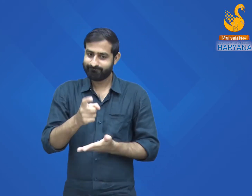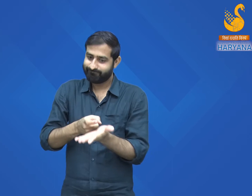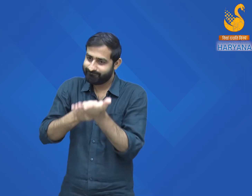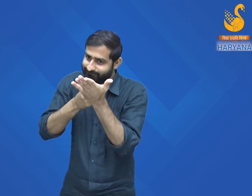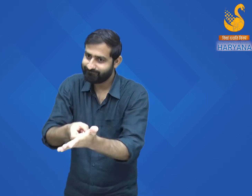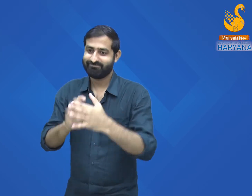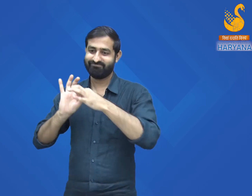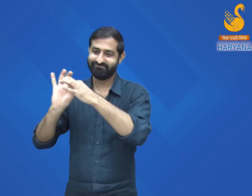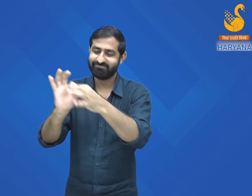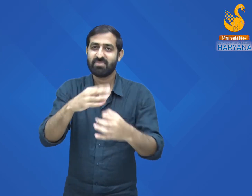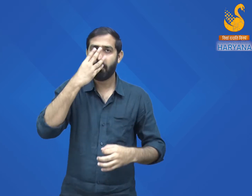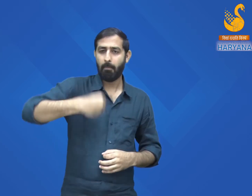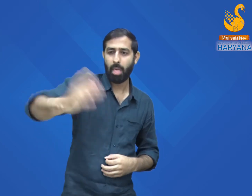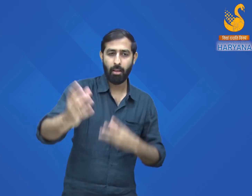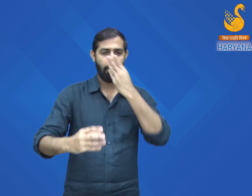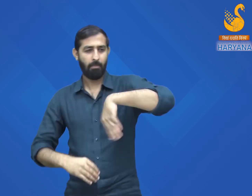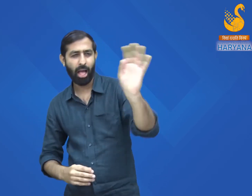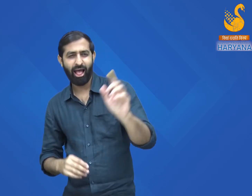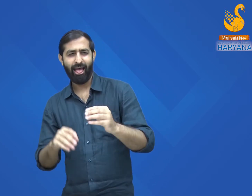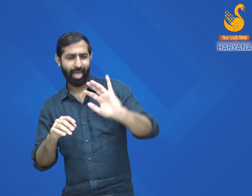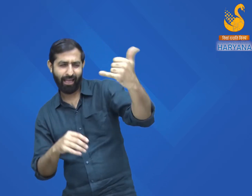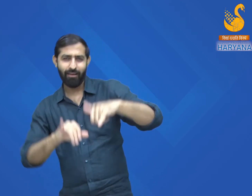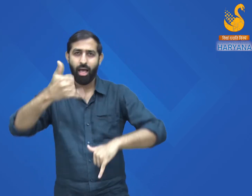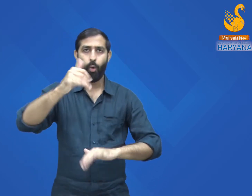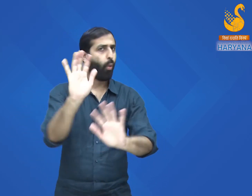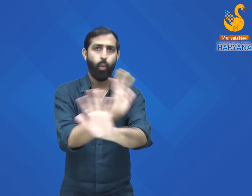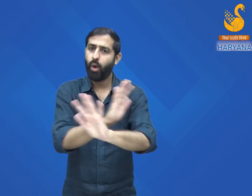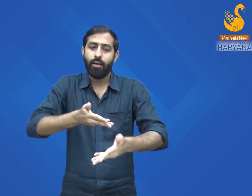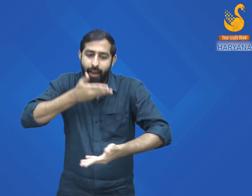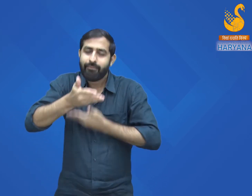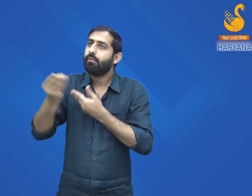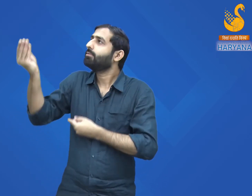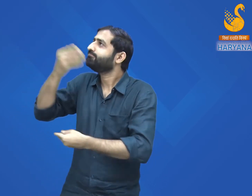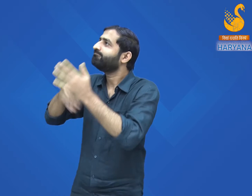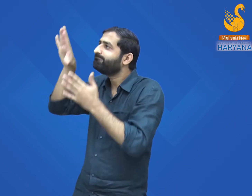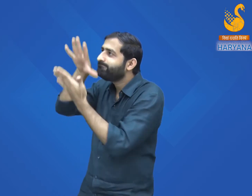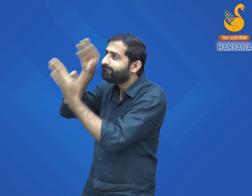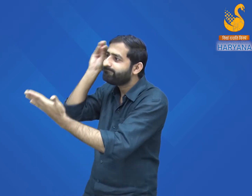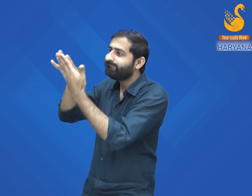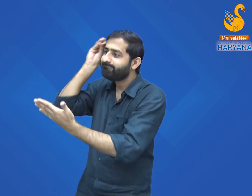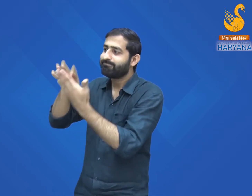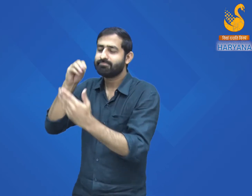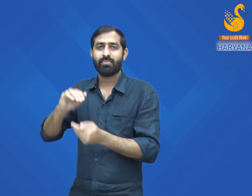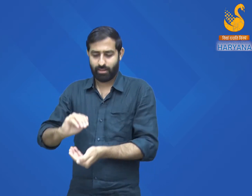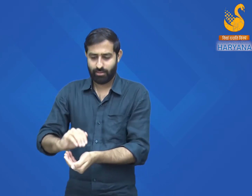are always taught to respect elders and one another. They are taught not to disregard anyone or anything from the others